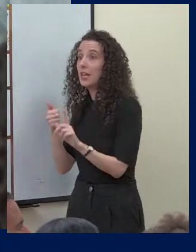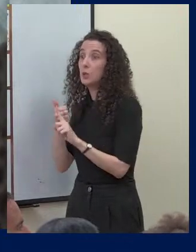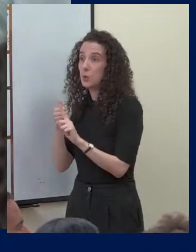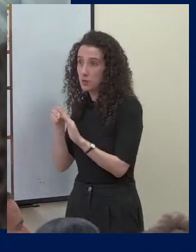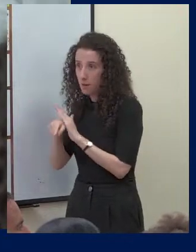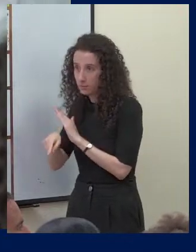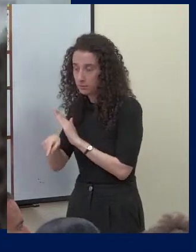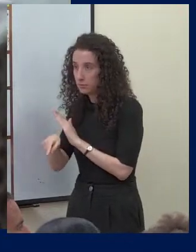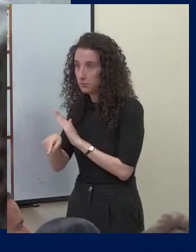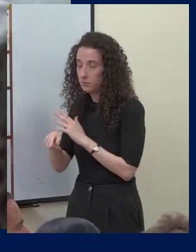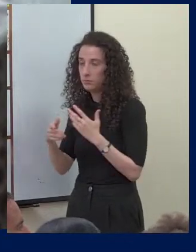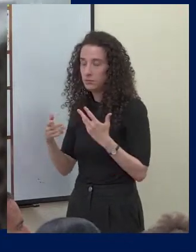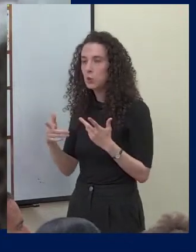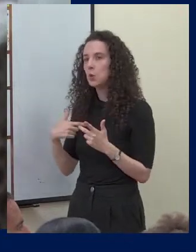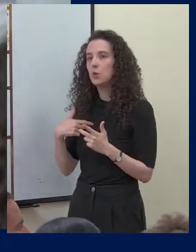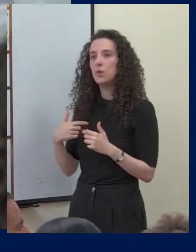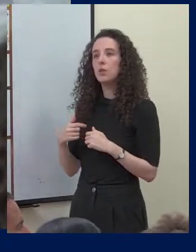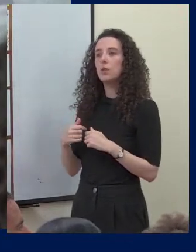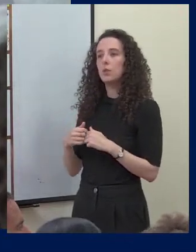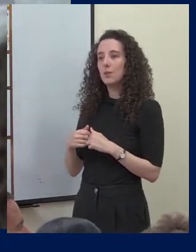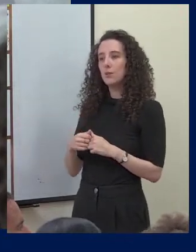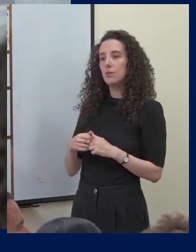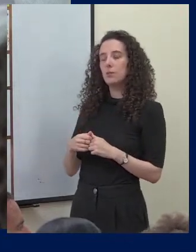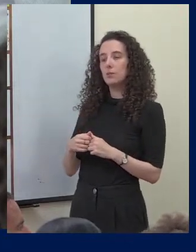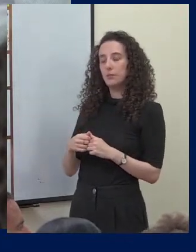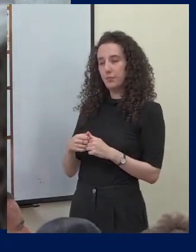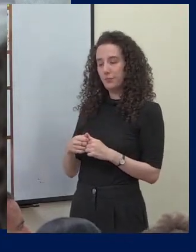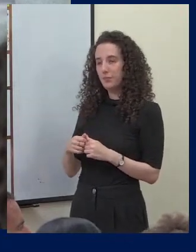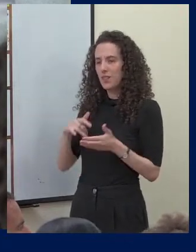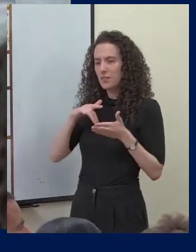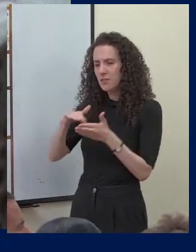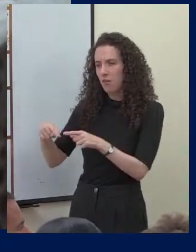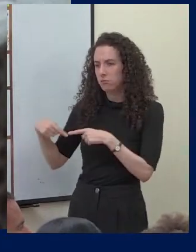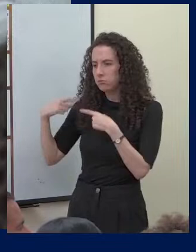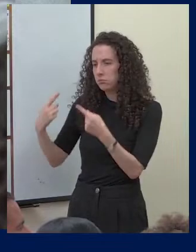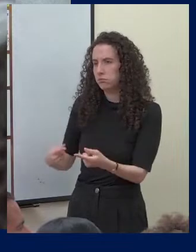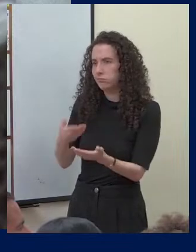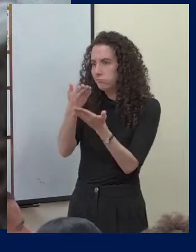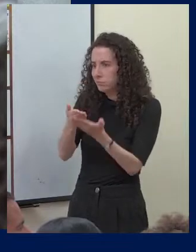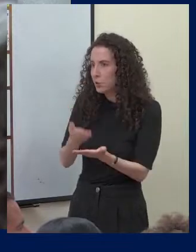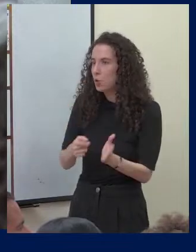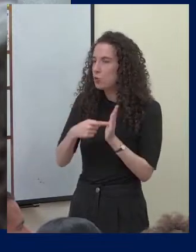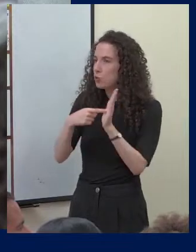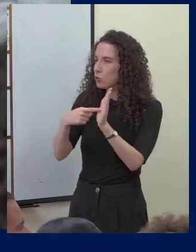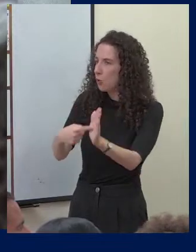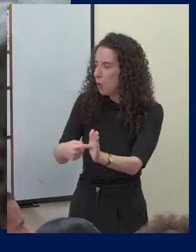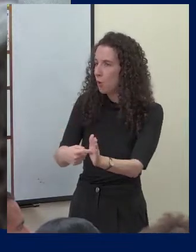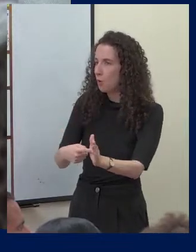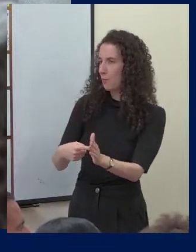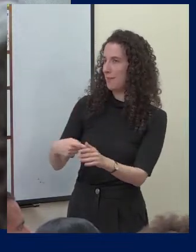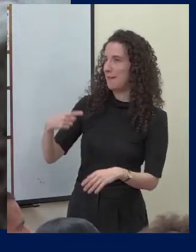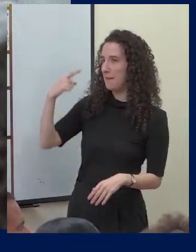The gap in evidence-based practice compromises the quality of mental health services for